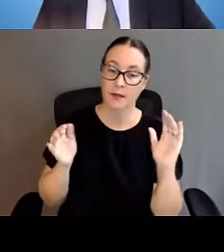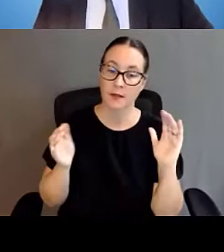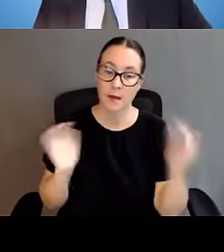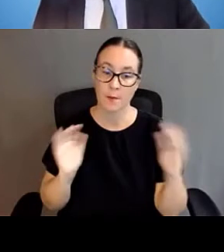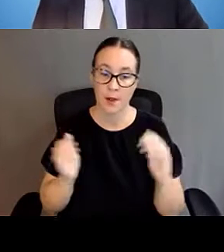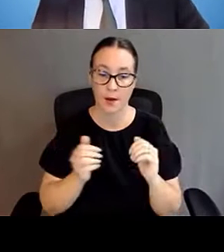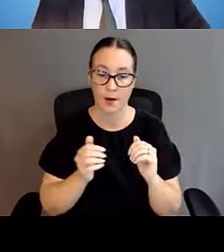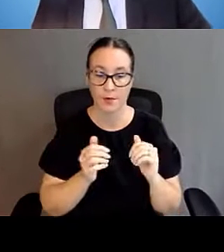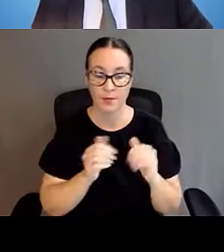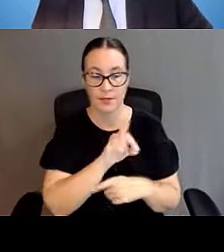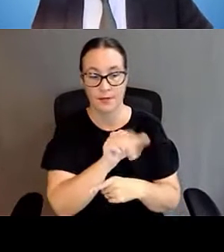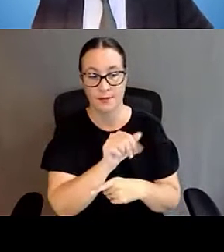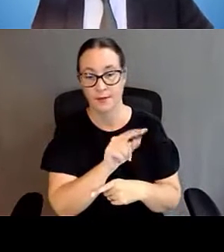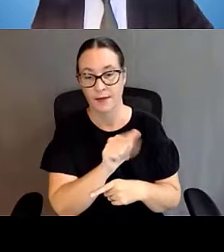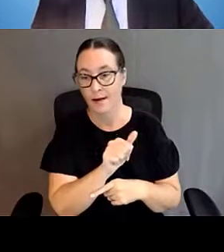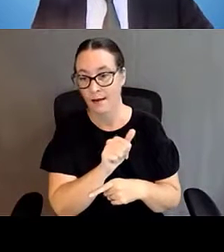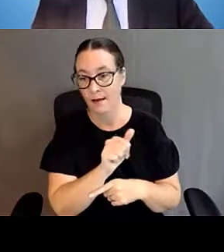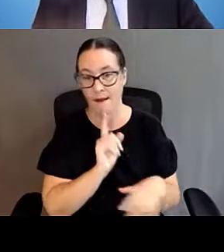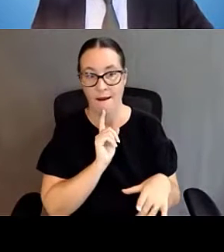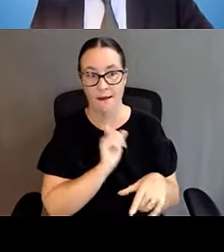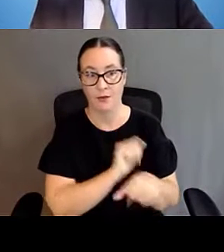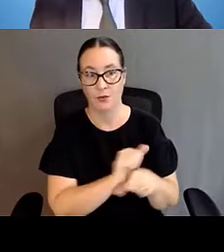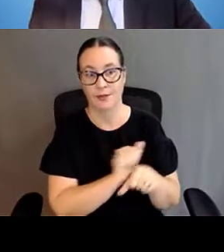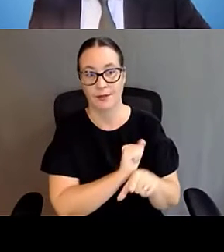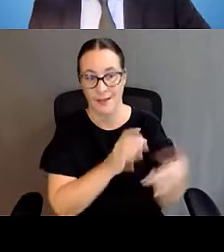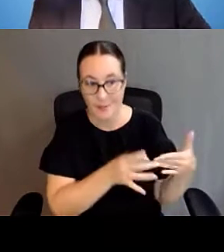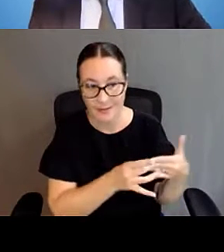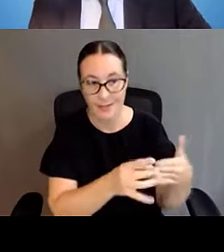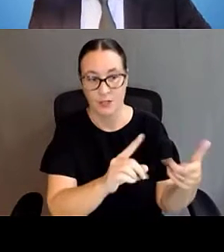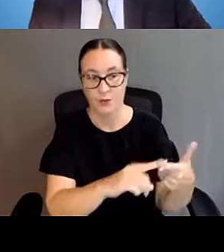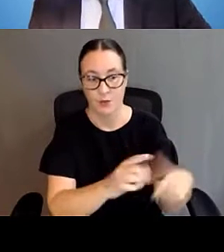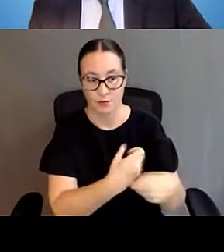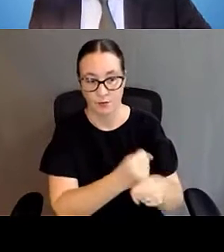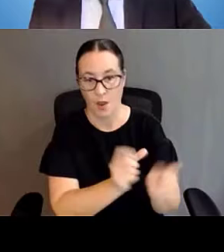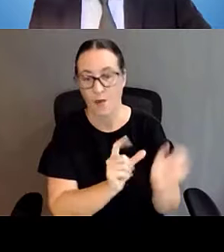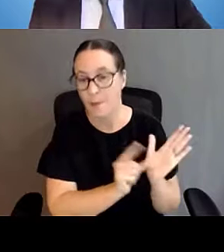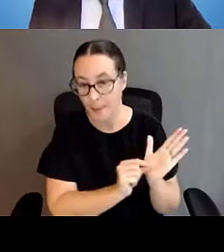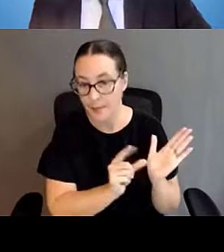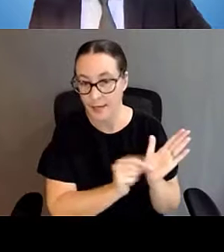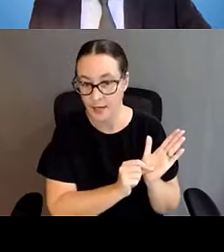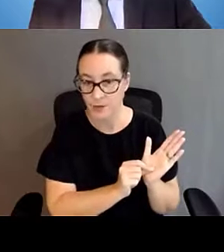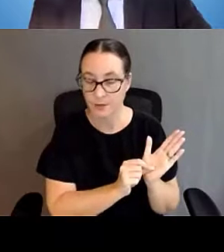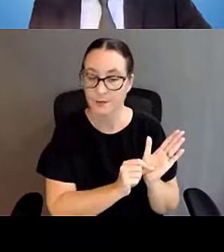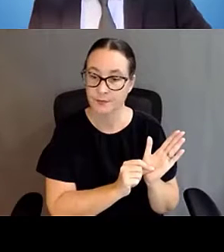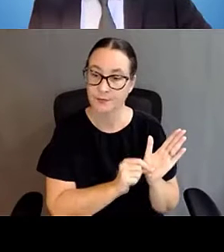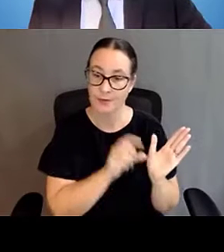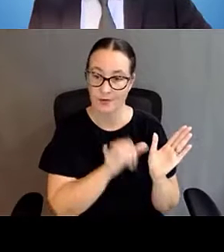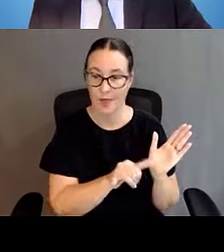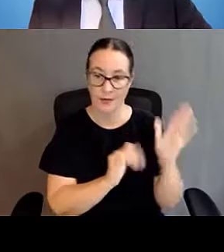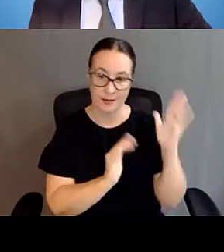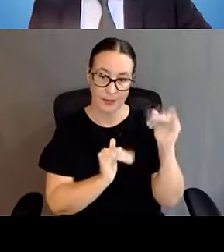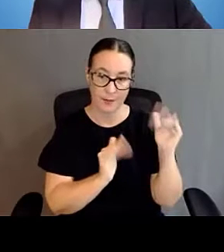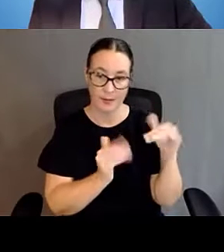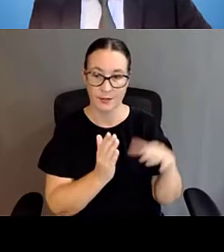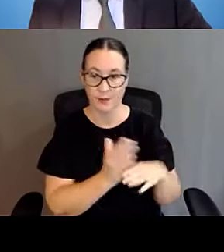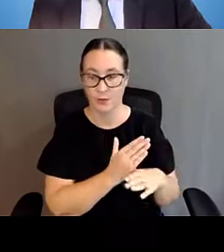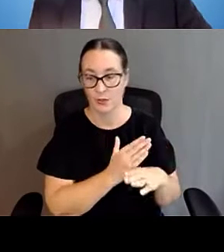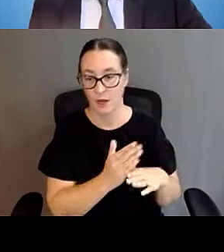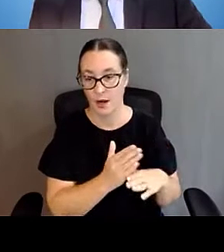that is actually leading to the generation of a publication. That's expected to be shared as soon as possible